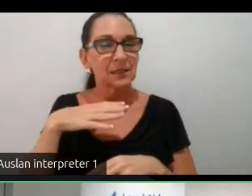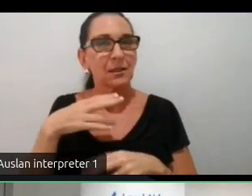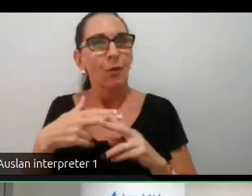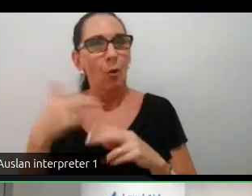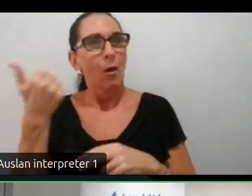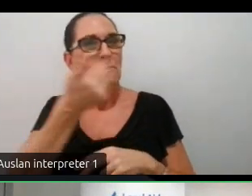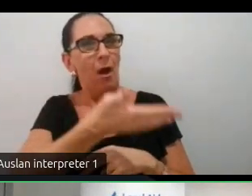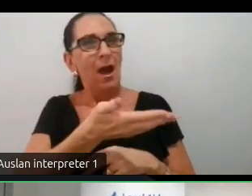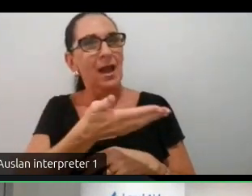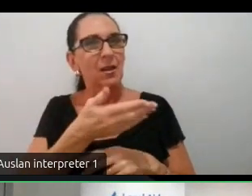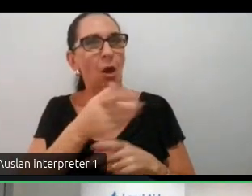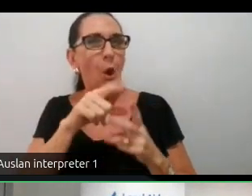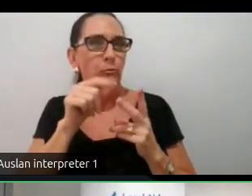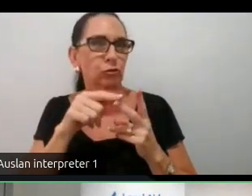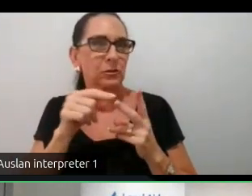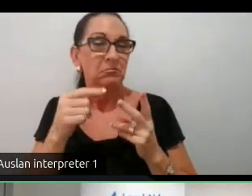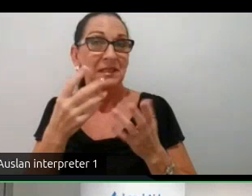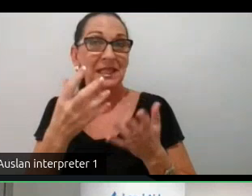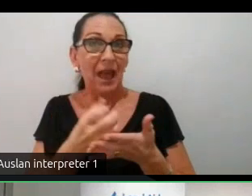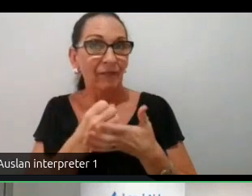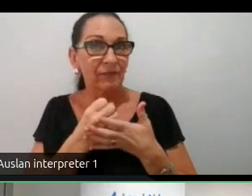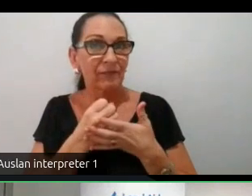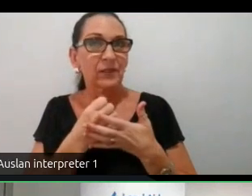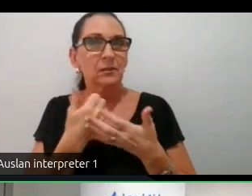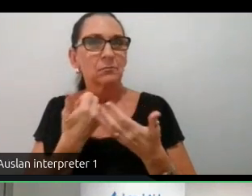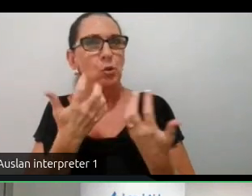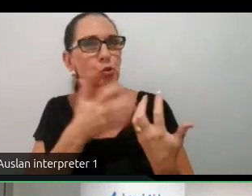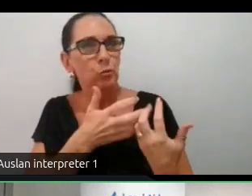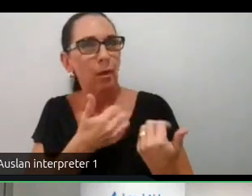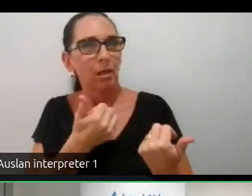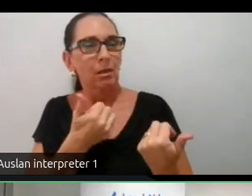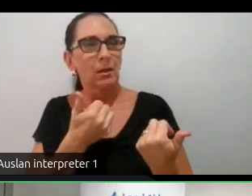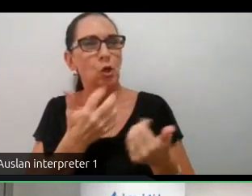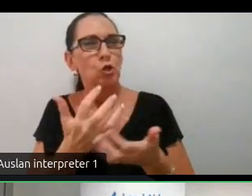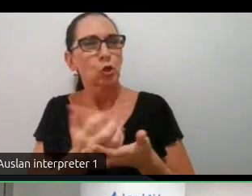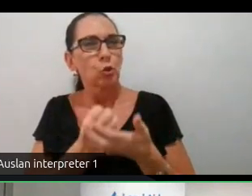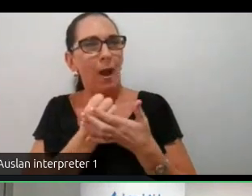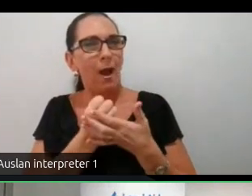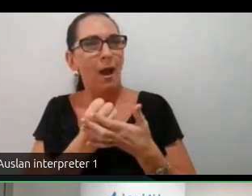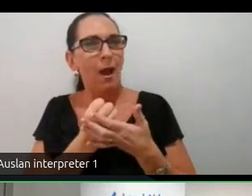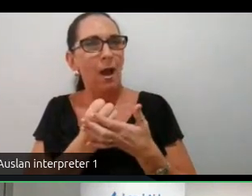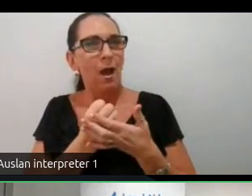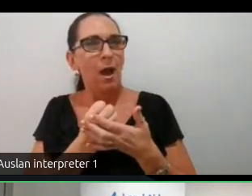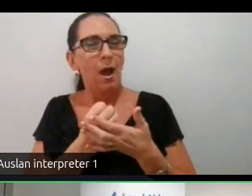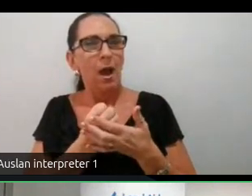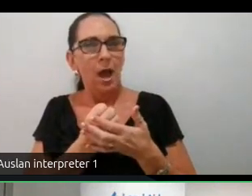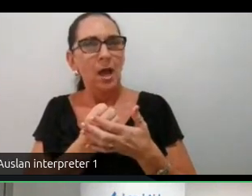they're providing a temporary accommodation option that is safe, suitable, secure, and certain. I